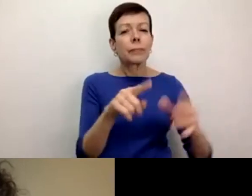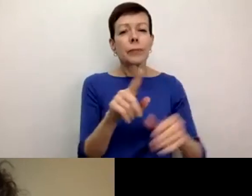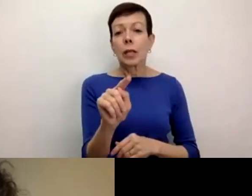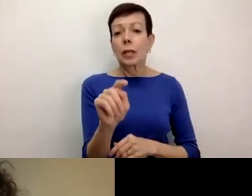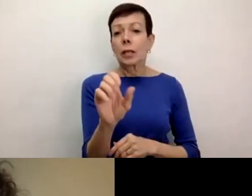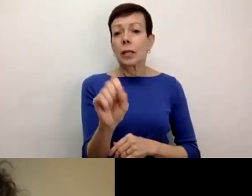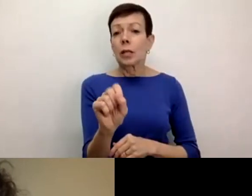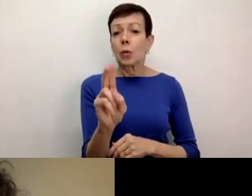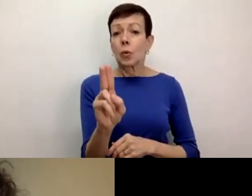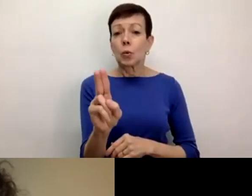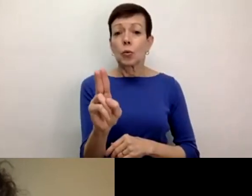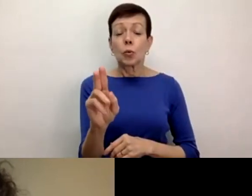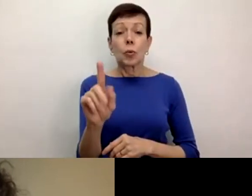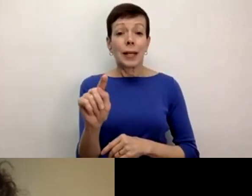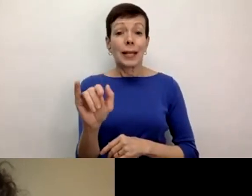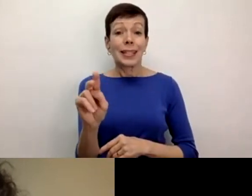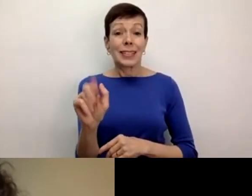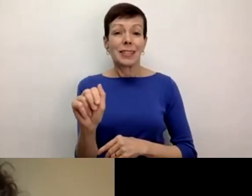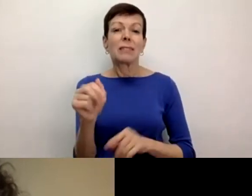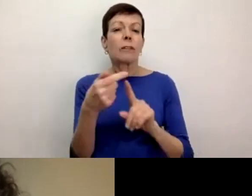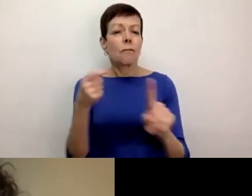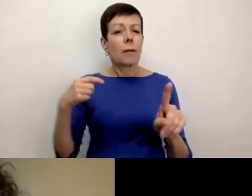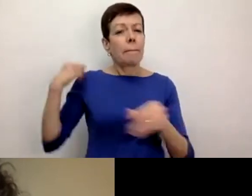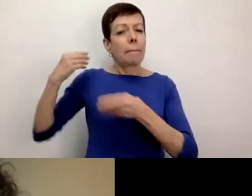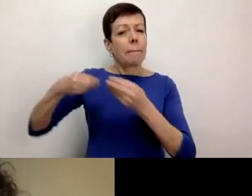Dene people, and they speak Dene language.